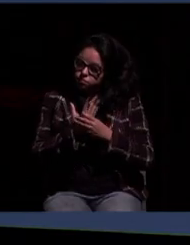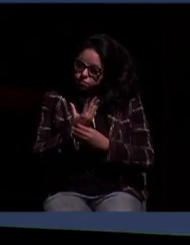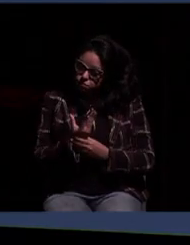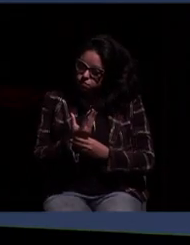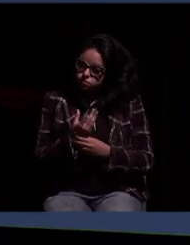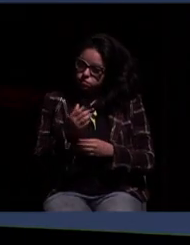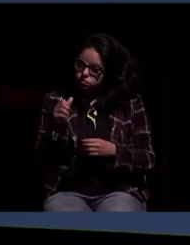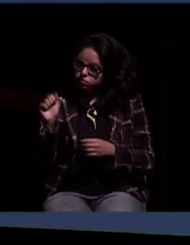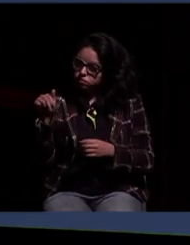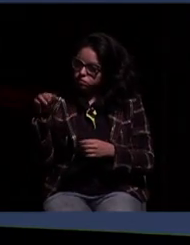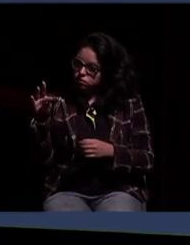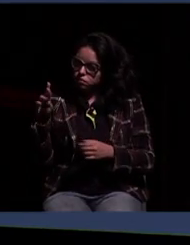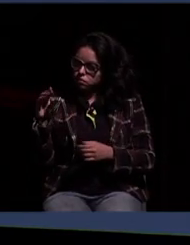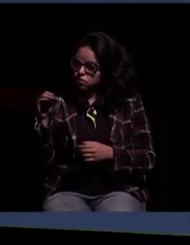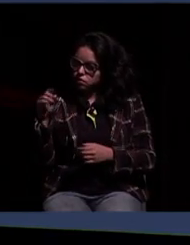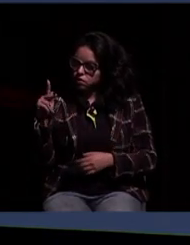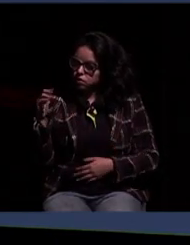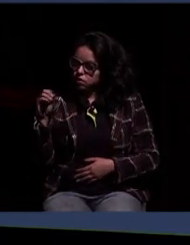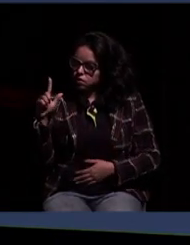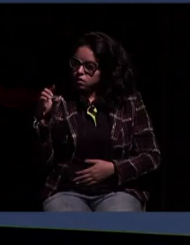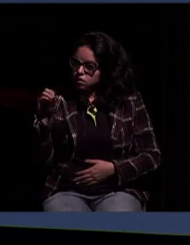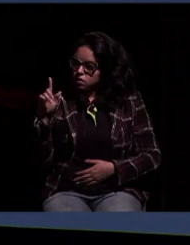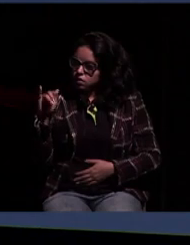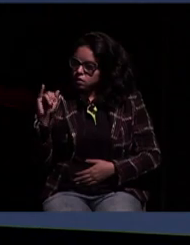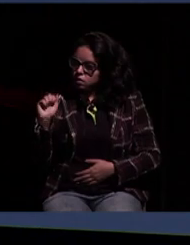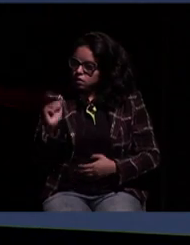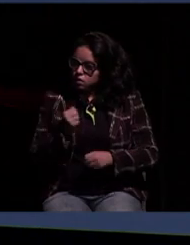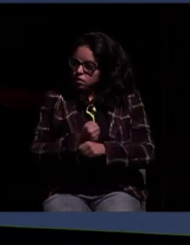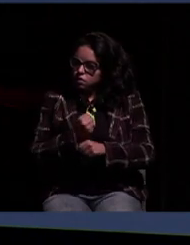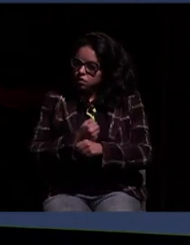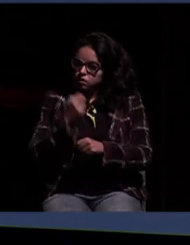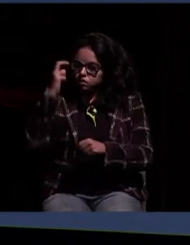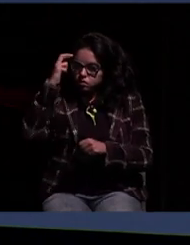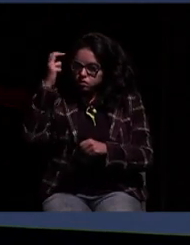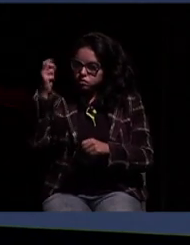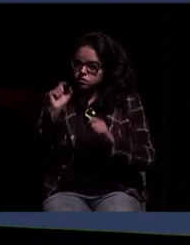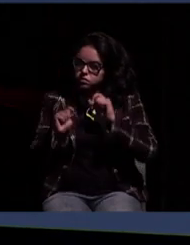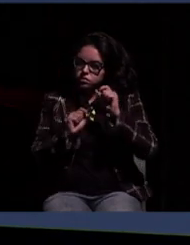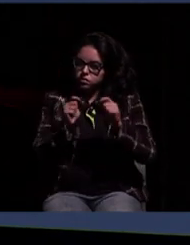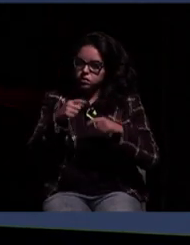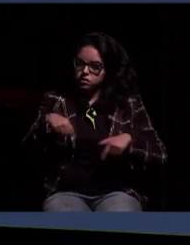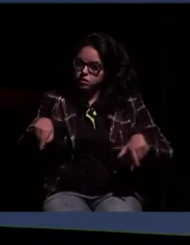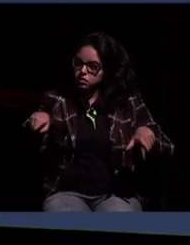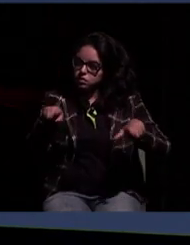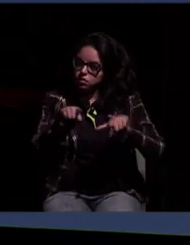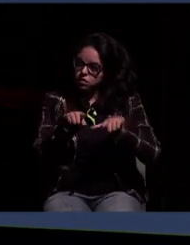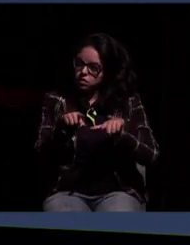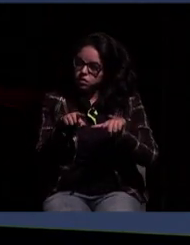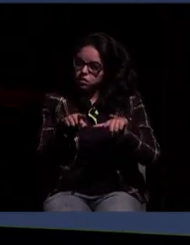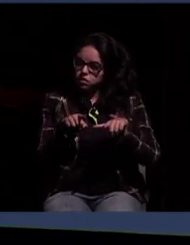have built knowledge about what you know